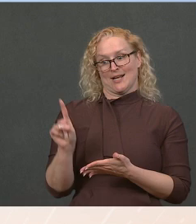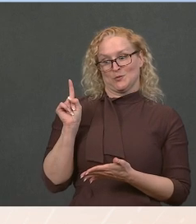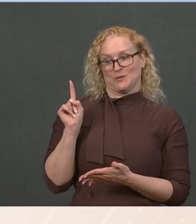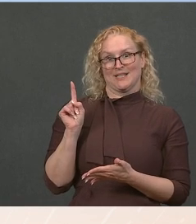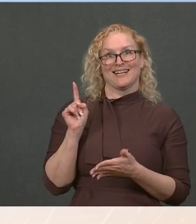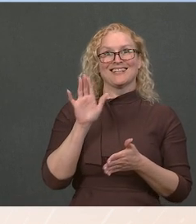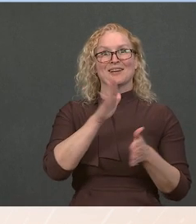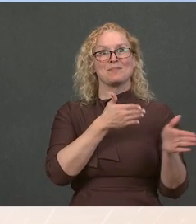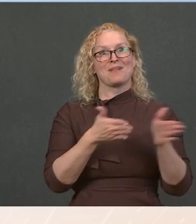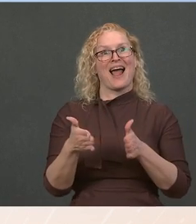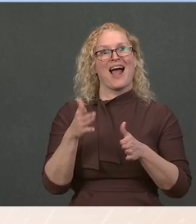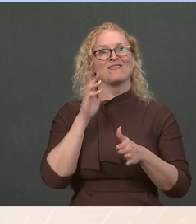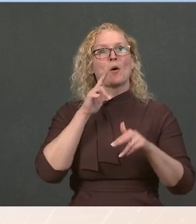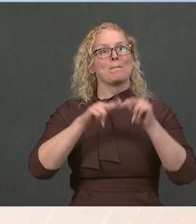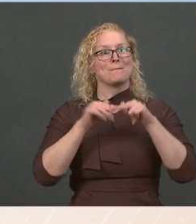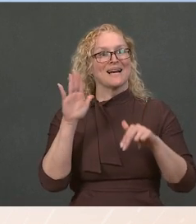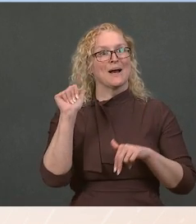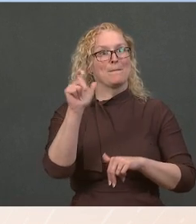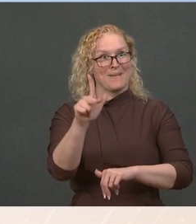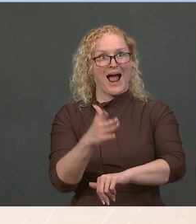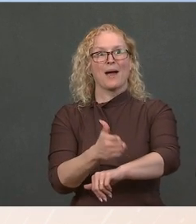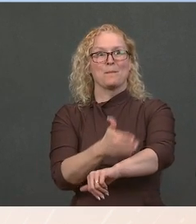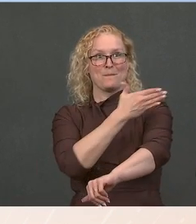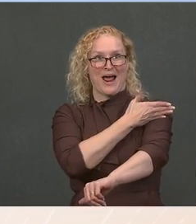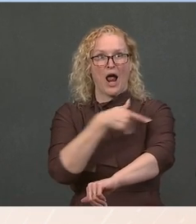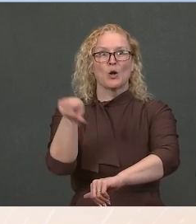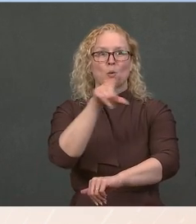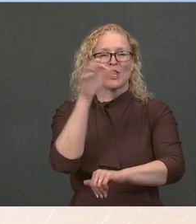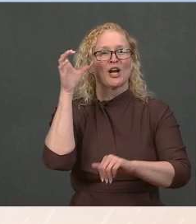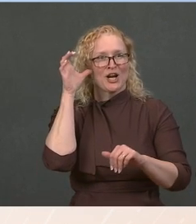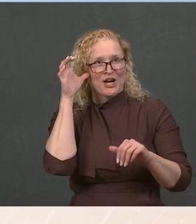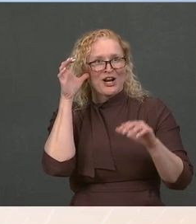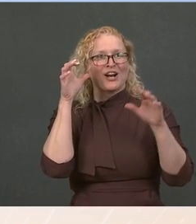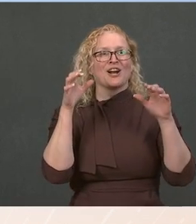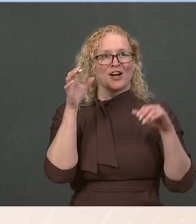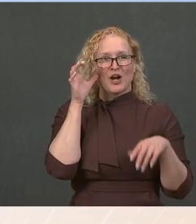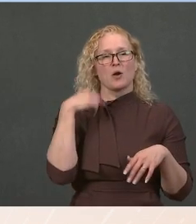and wanted to make sure he put forward something that he believed was going to get passed,